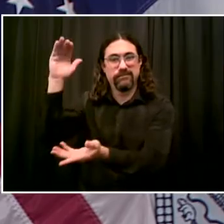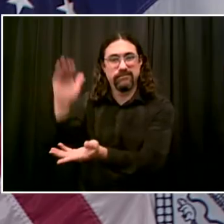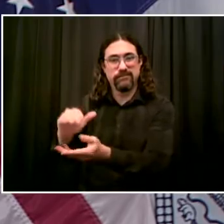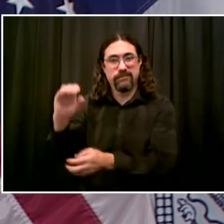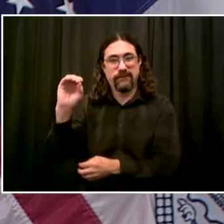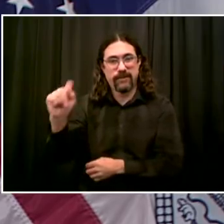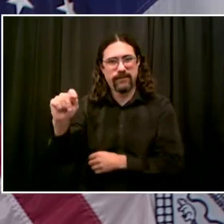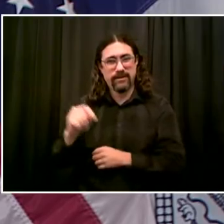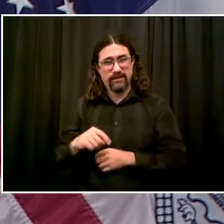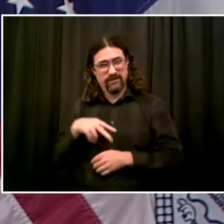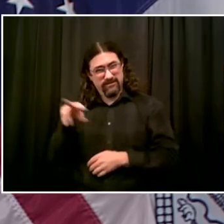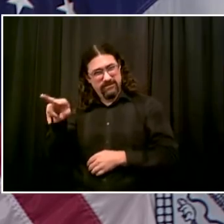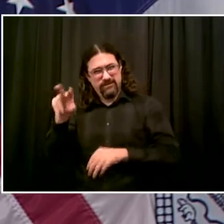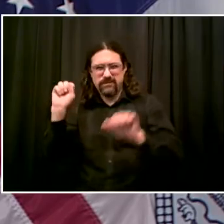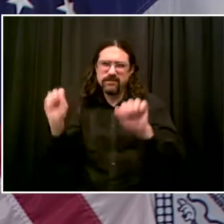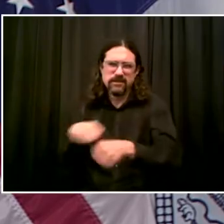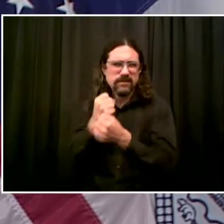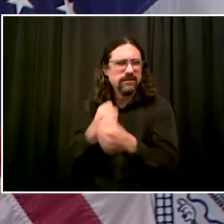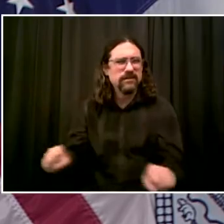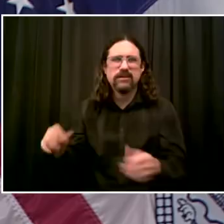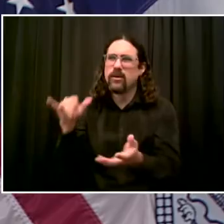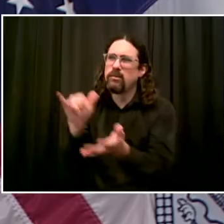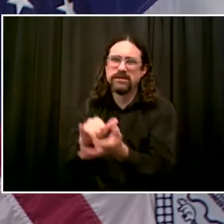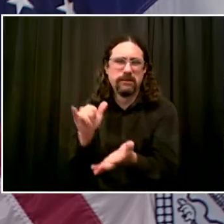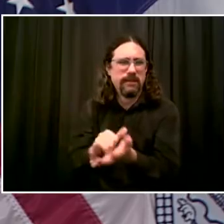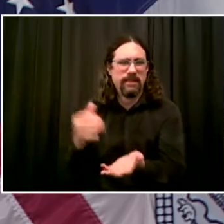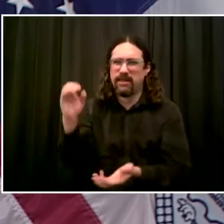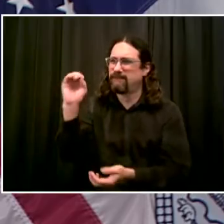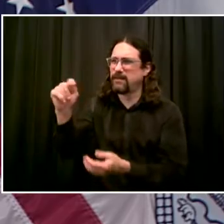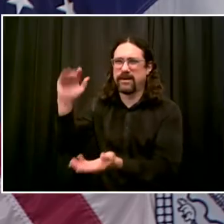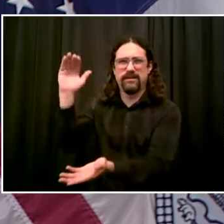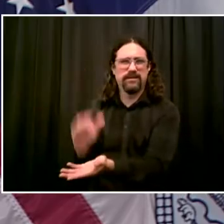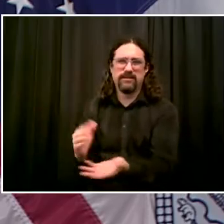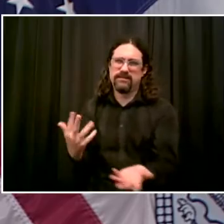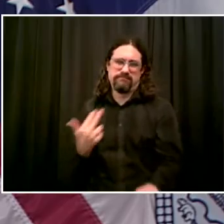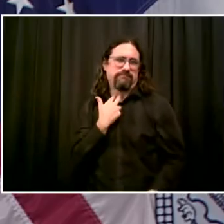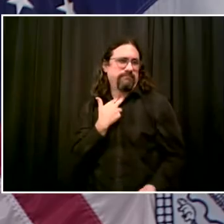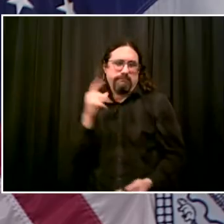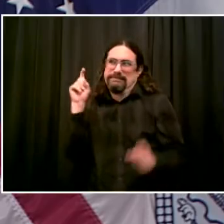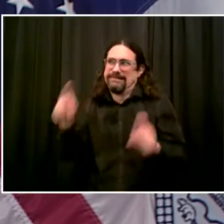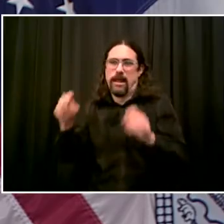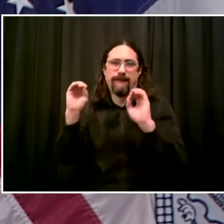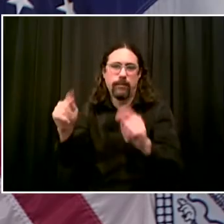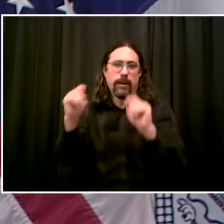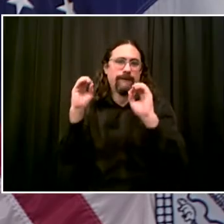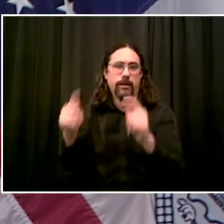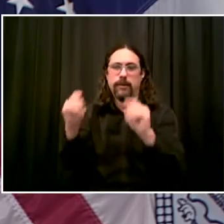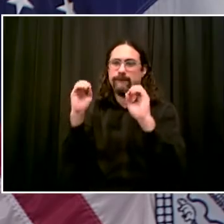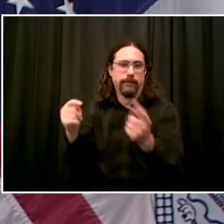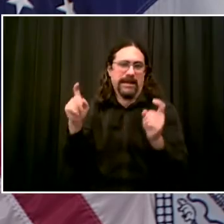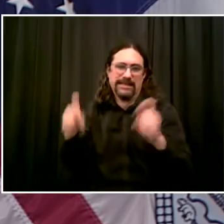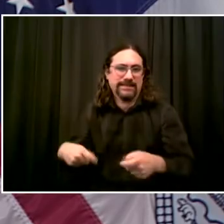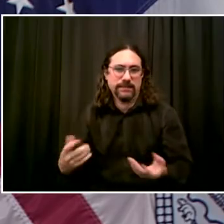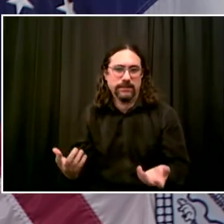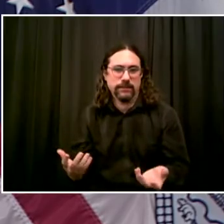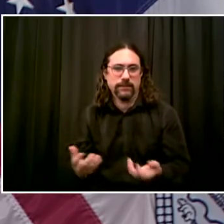COMPLETELY UNEARLIICST. I MEAN, E THCOPS DO ABOUT $150